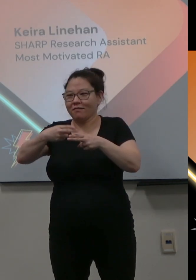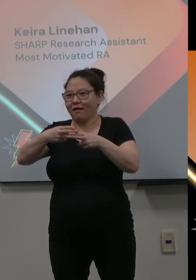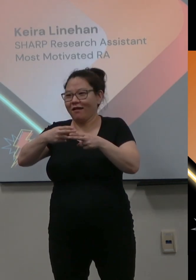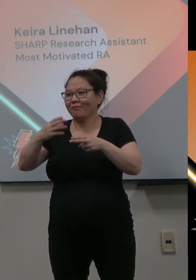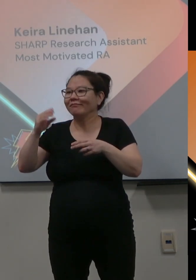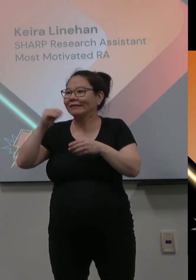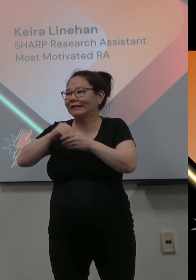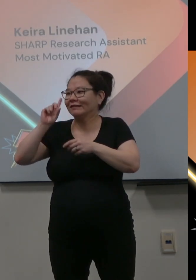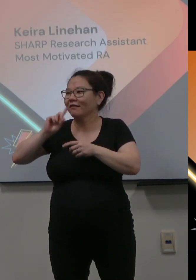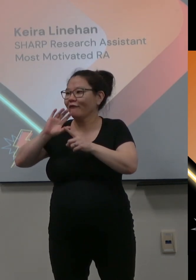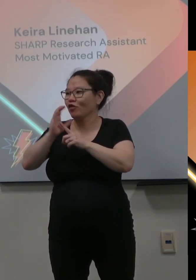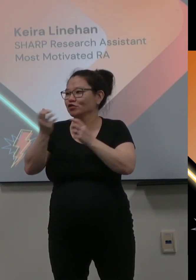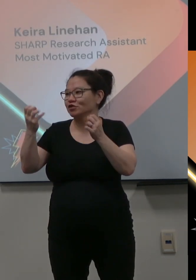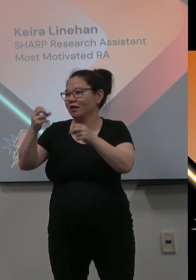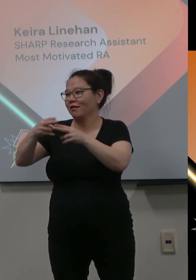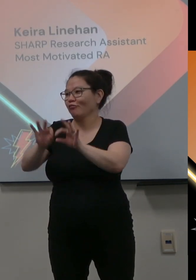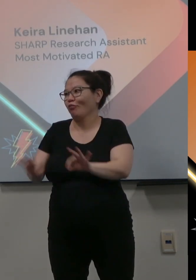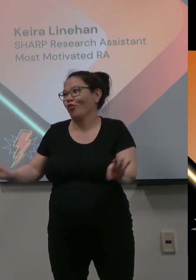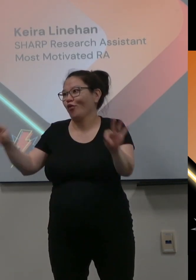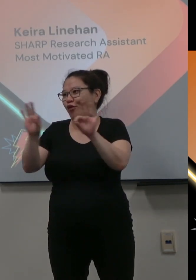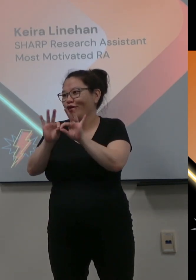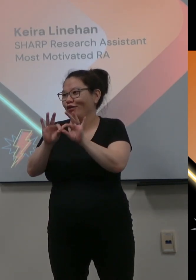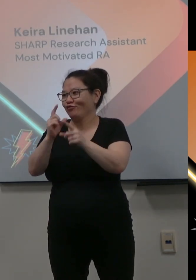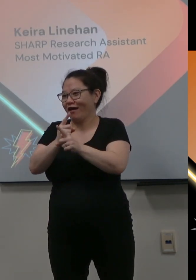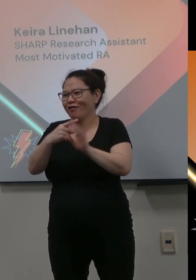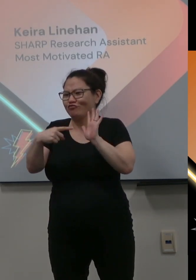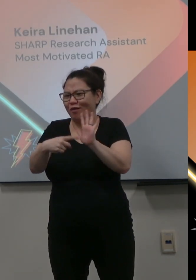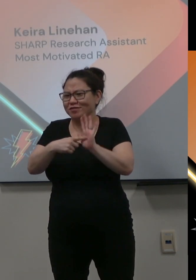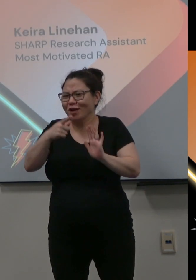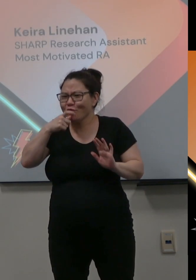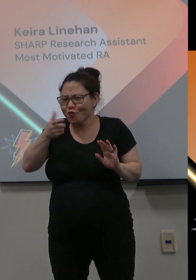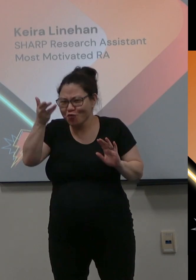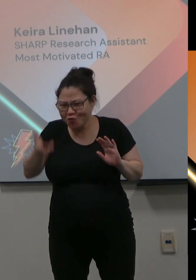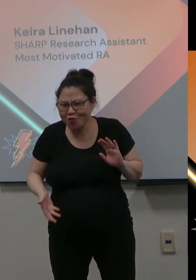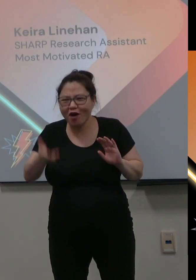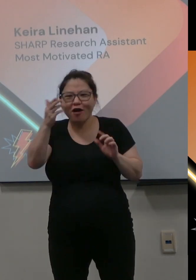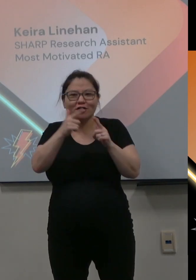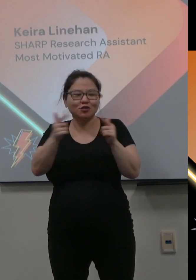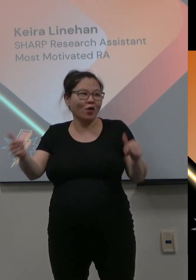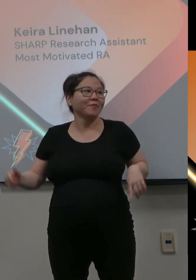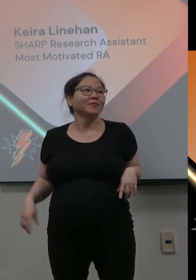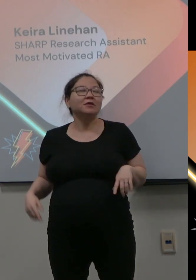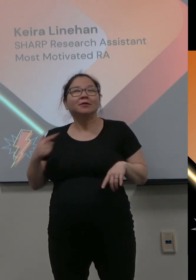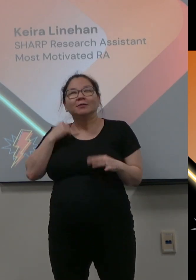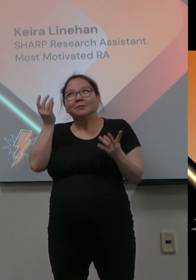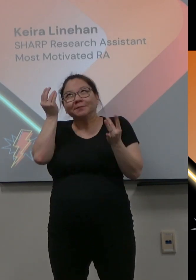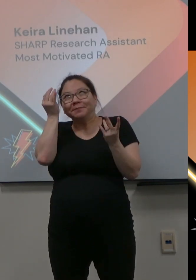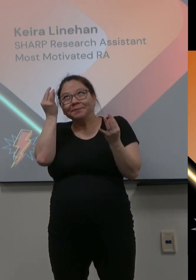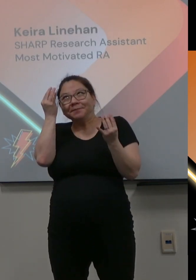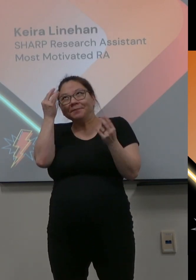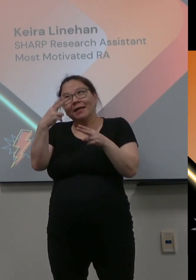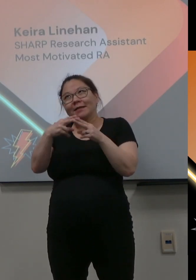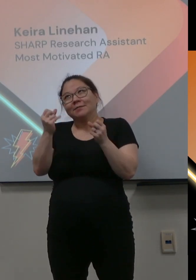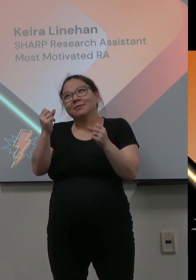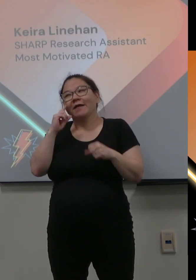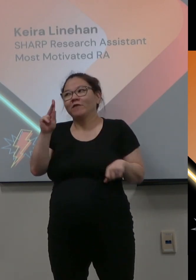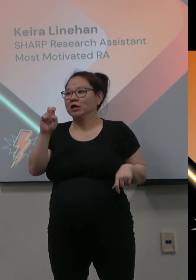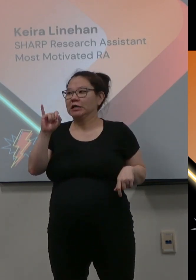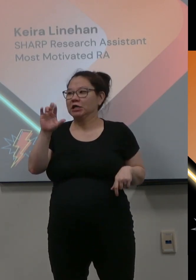She doesn't have a sign name yet, and Deaf culture sign names are very important. It represents who you are. So I've been thinking